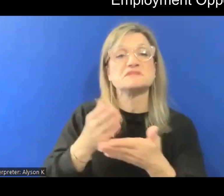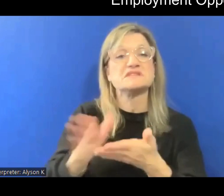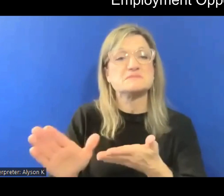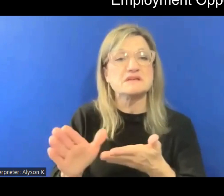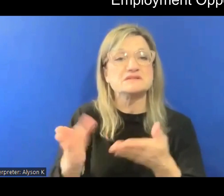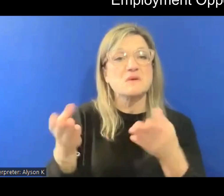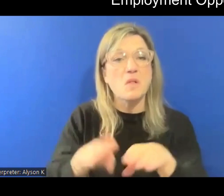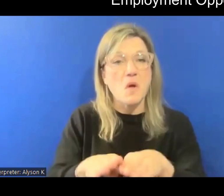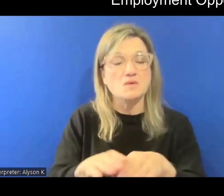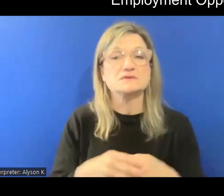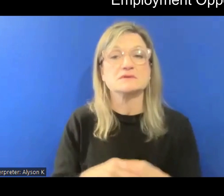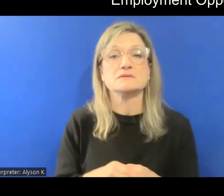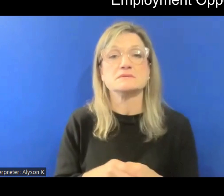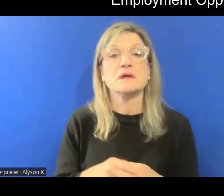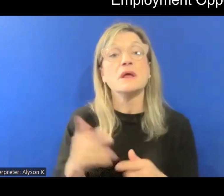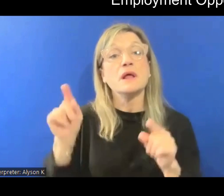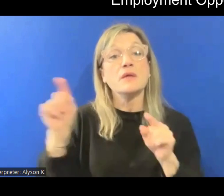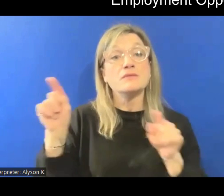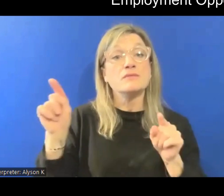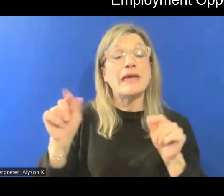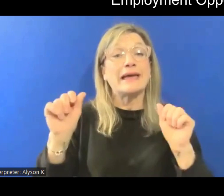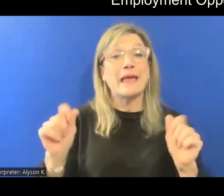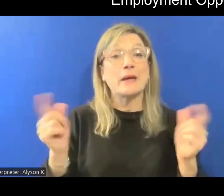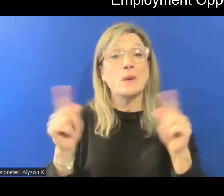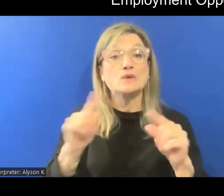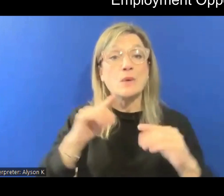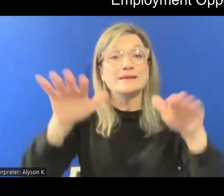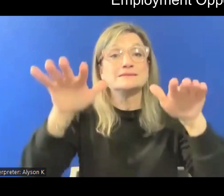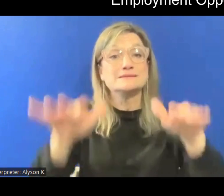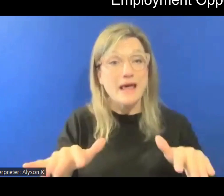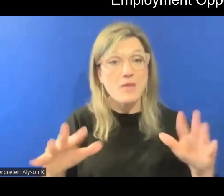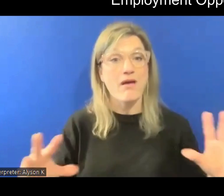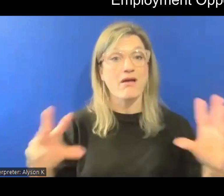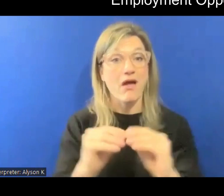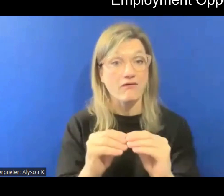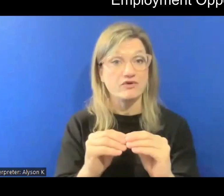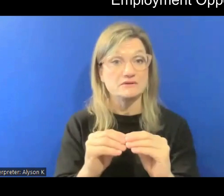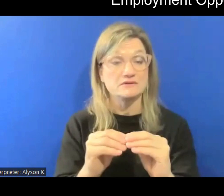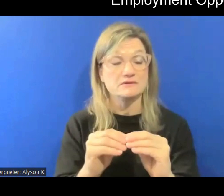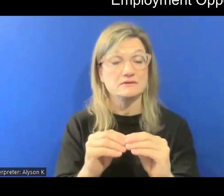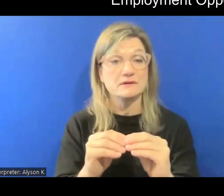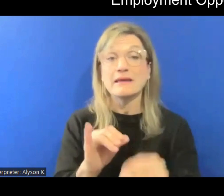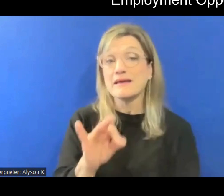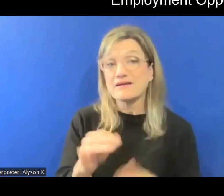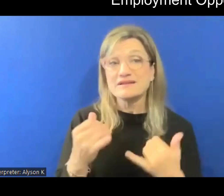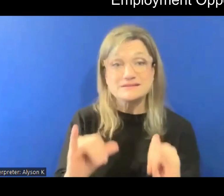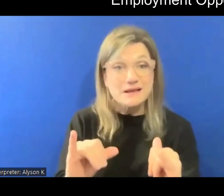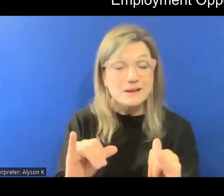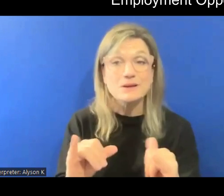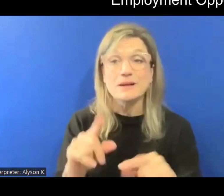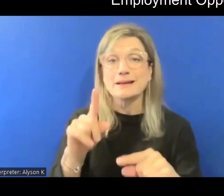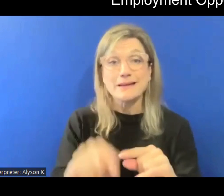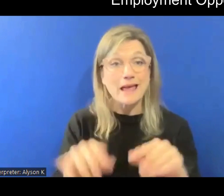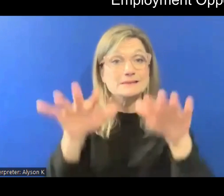settlement conference. Then if they have not, still have not been able to settle the case,